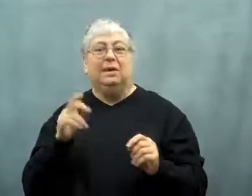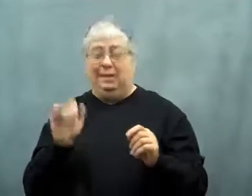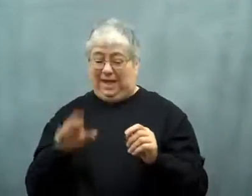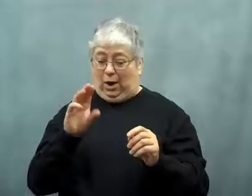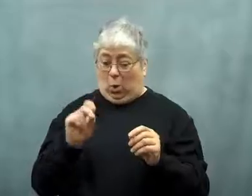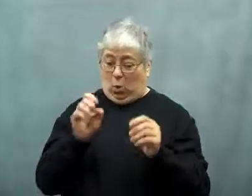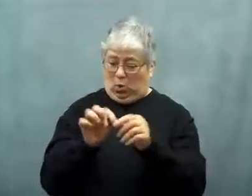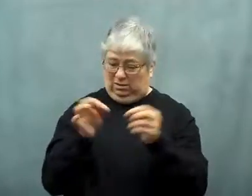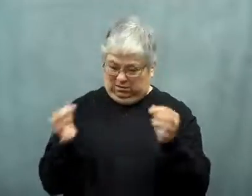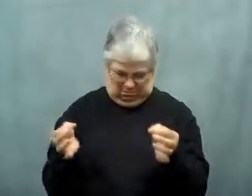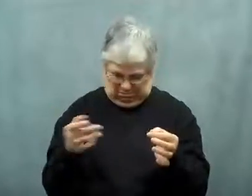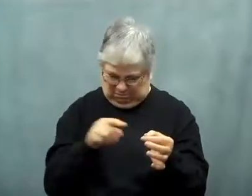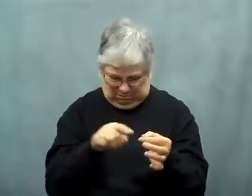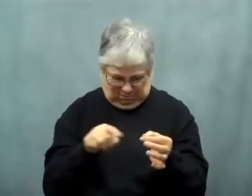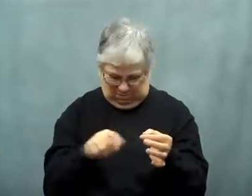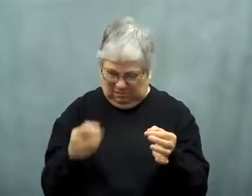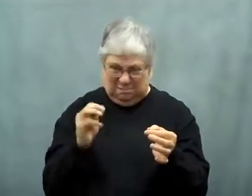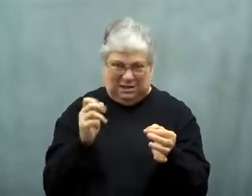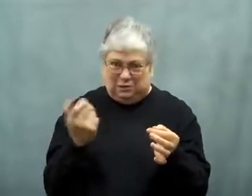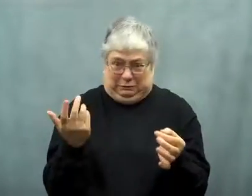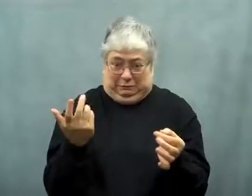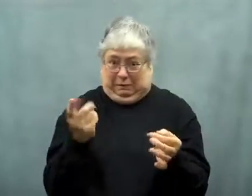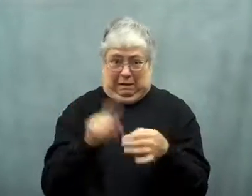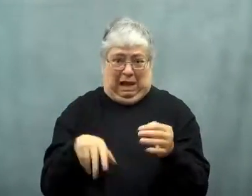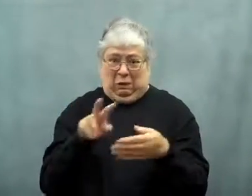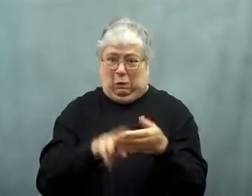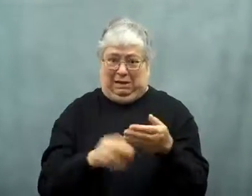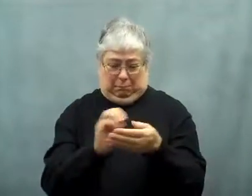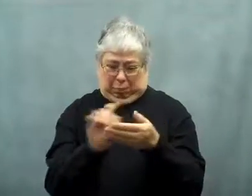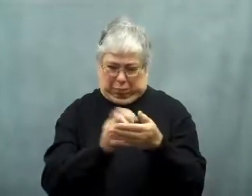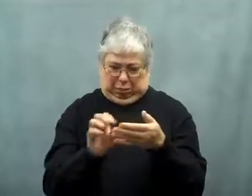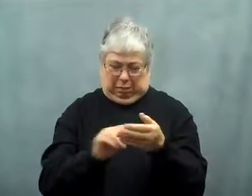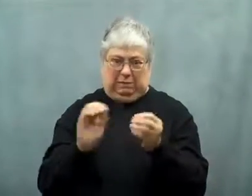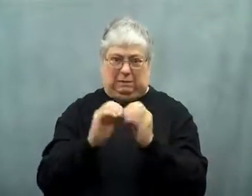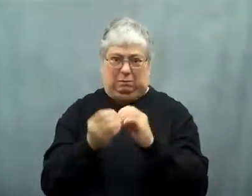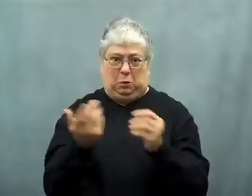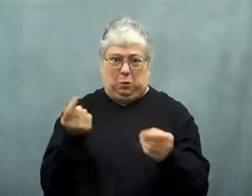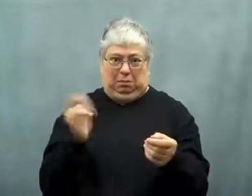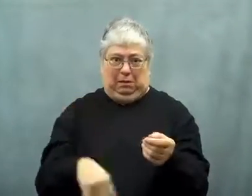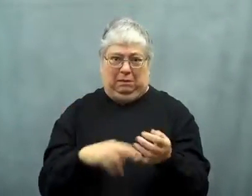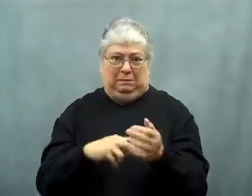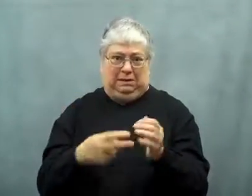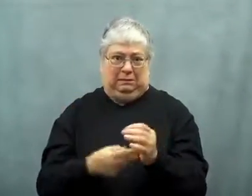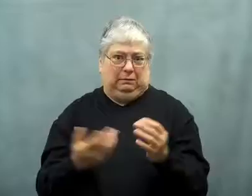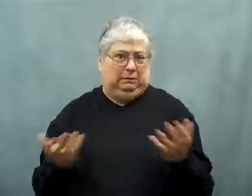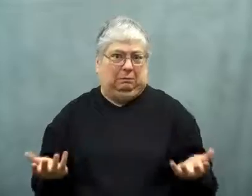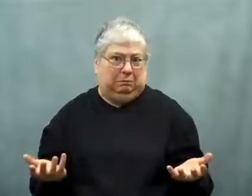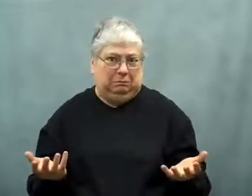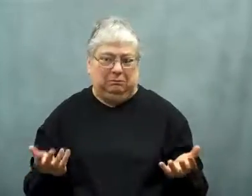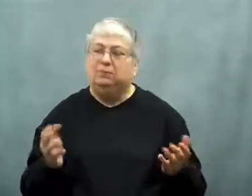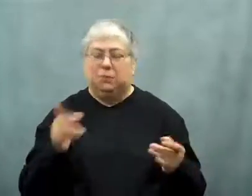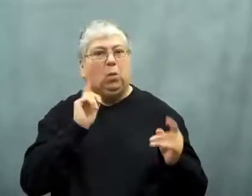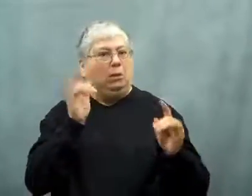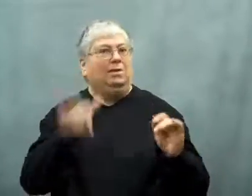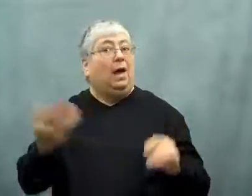The message in code proved to be unreadable.